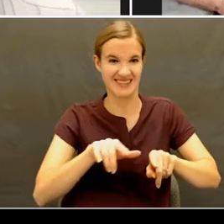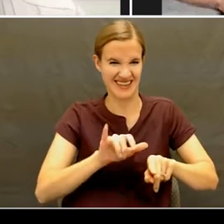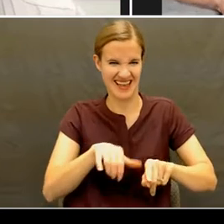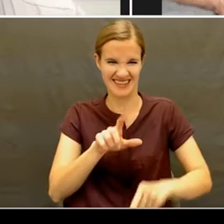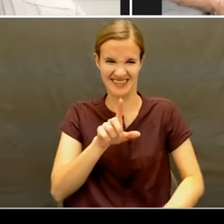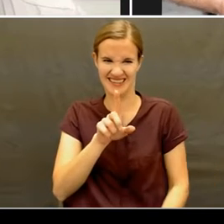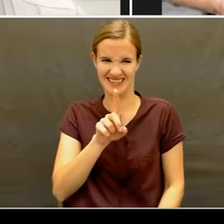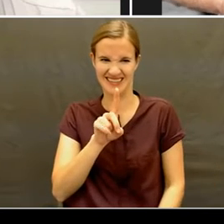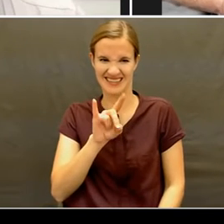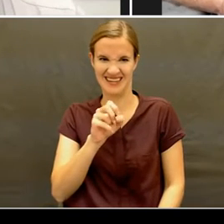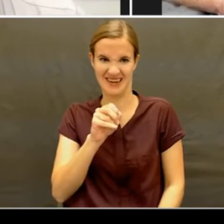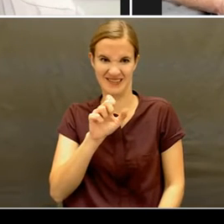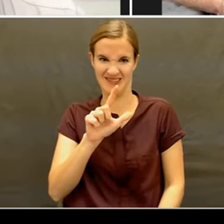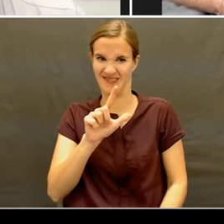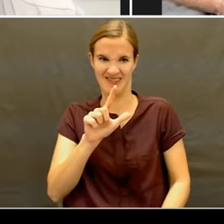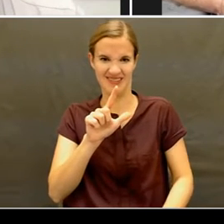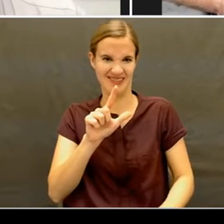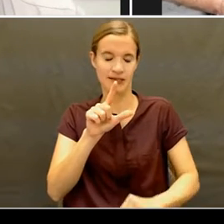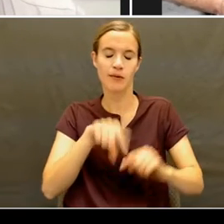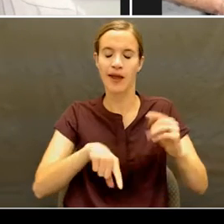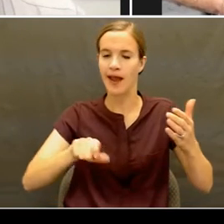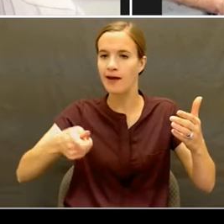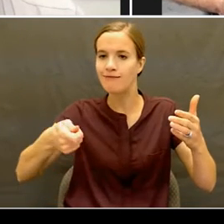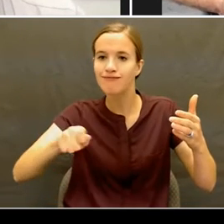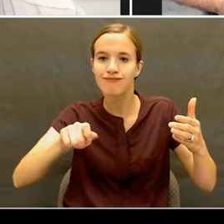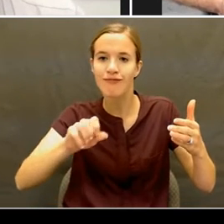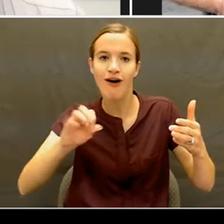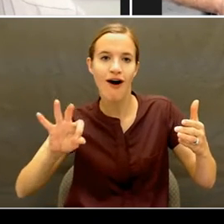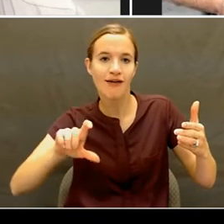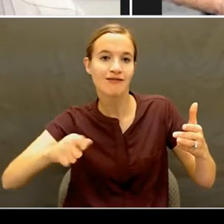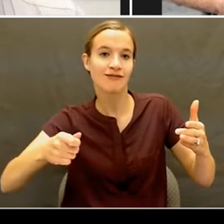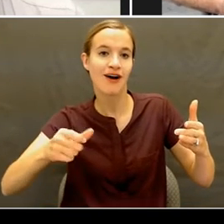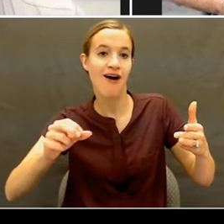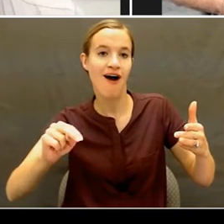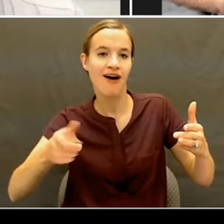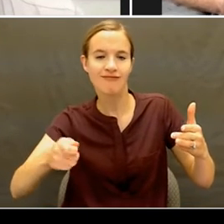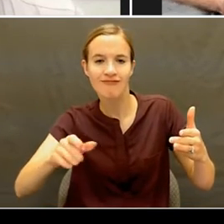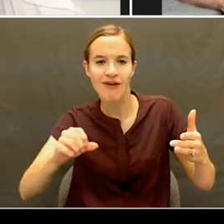somebody will say gosh, I missed that diesel exhaust, you know, because they'd be sitting in